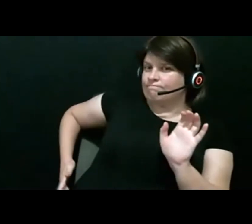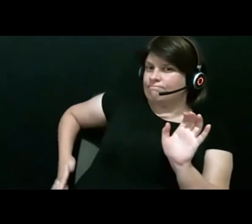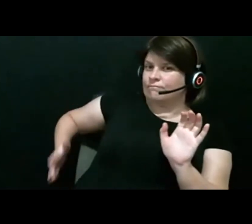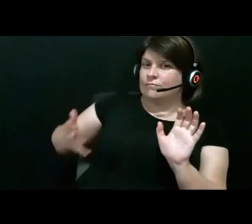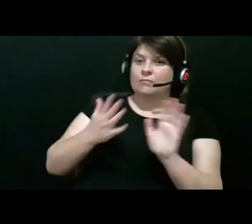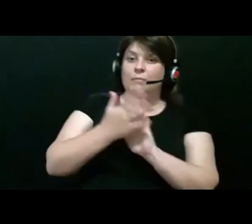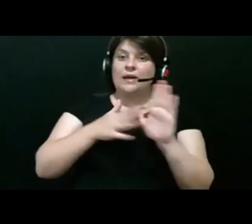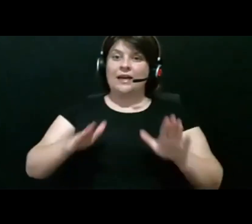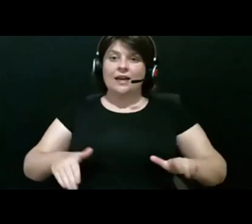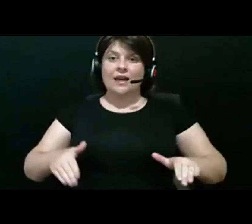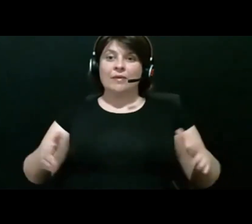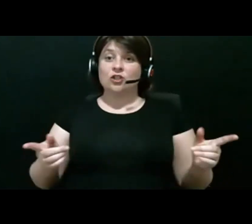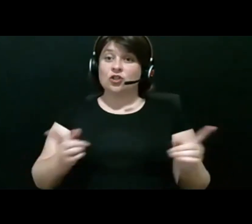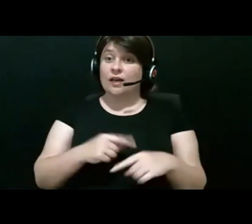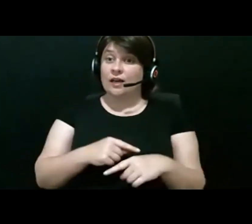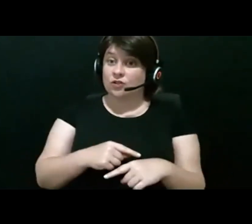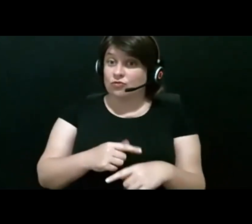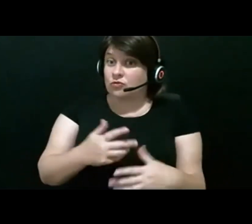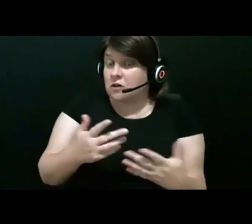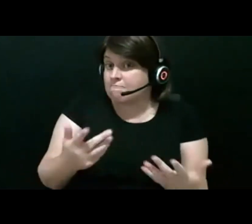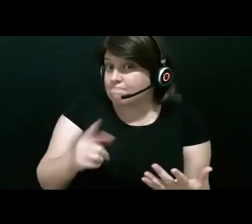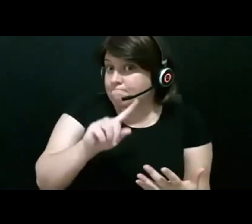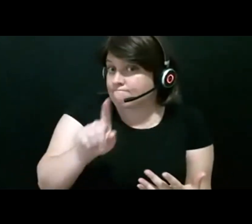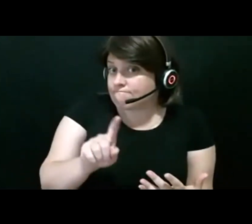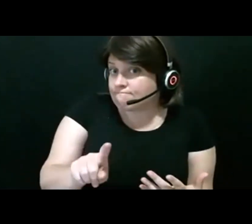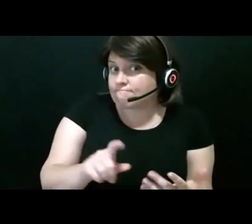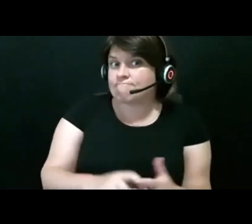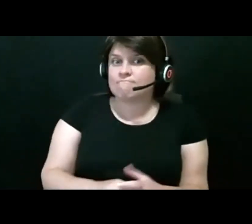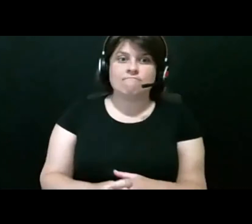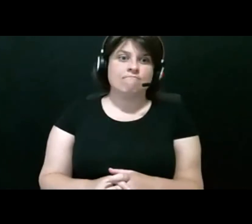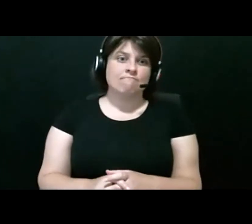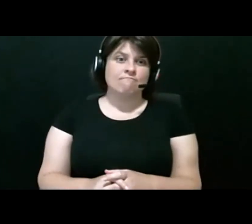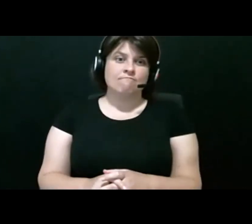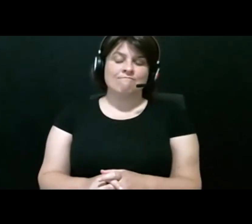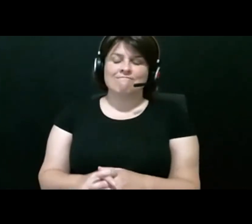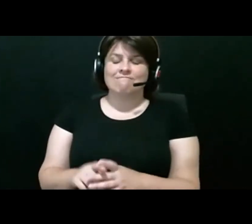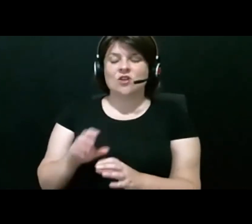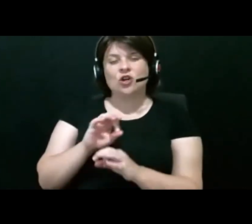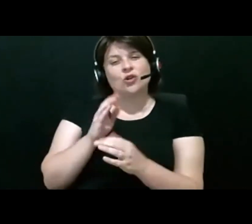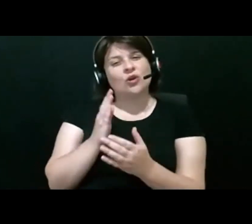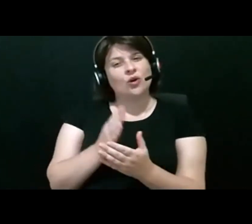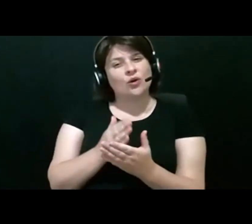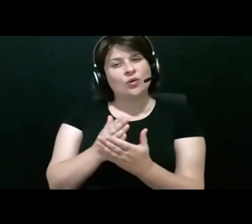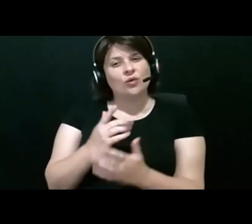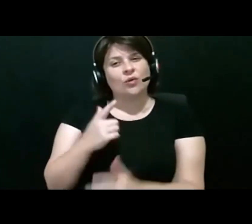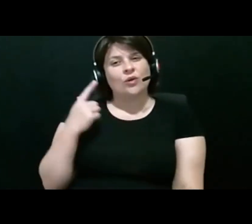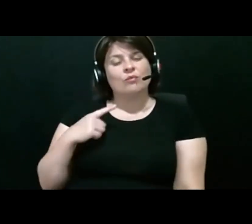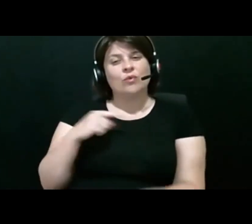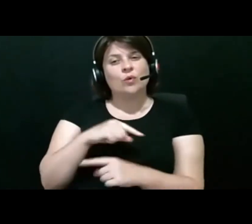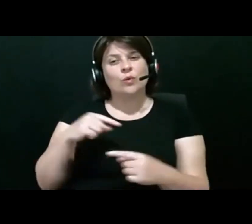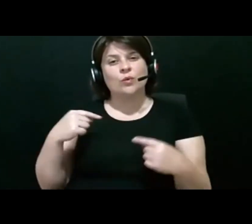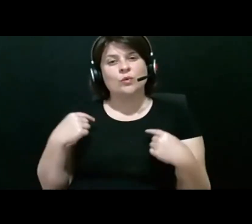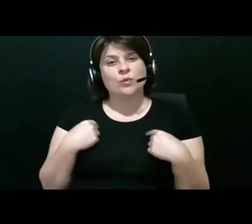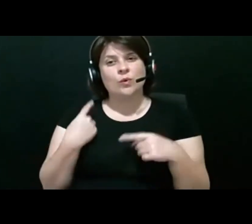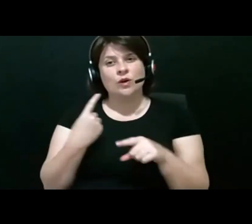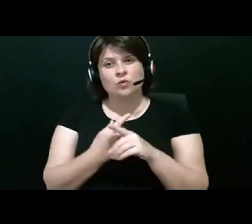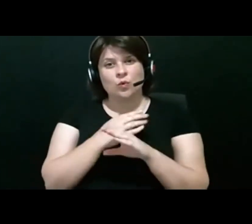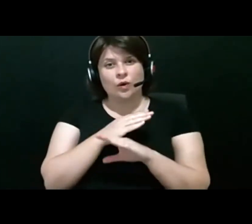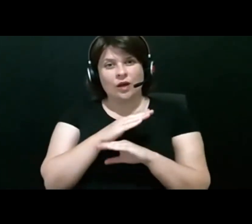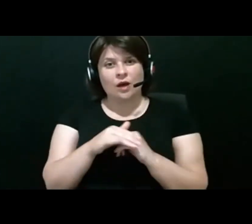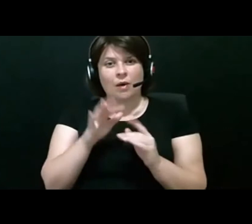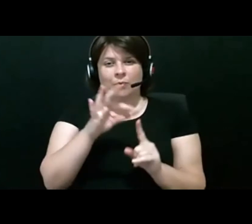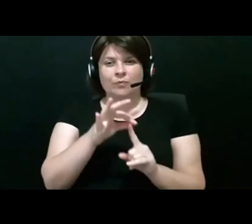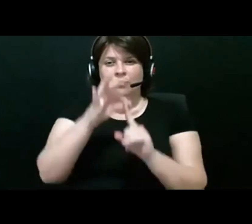Not really. Because we're often talking about quite unique individuals,